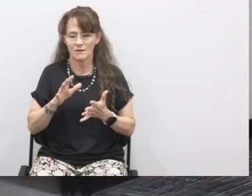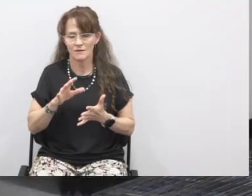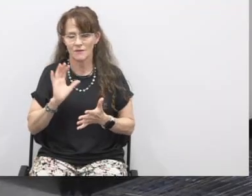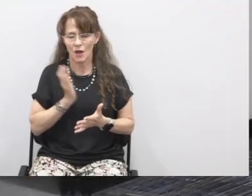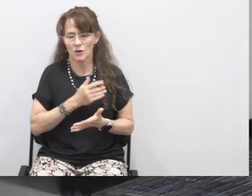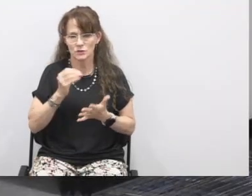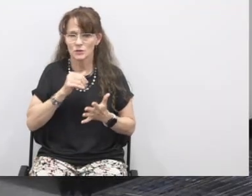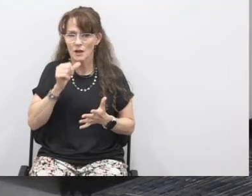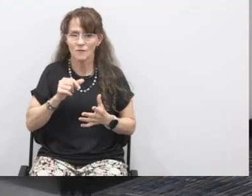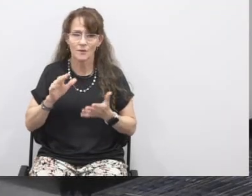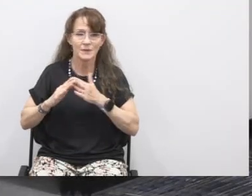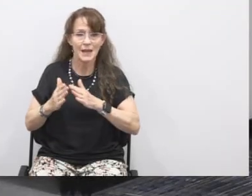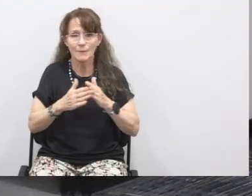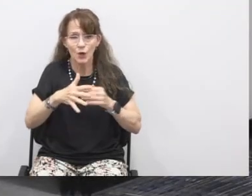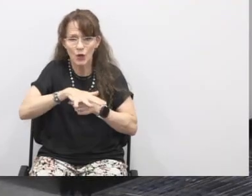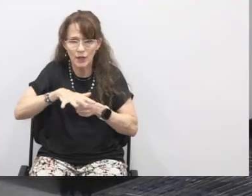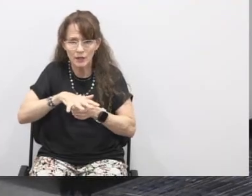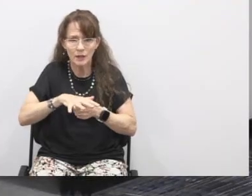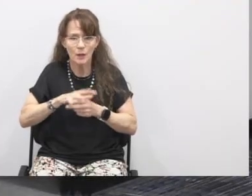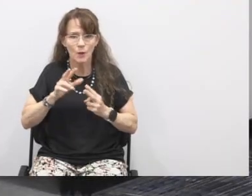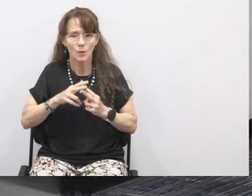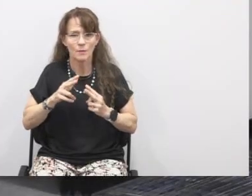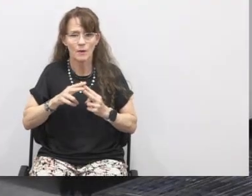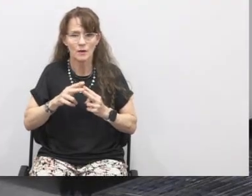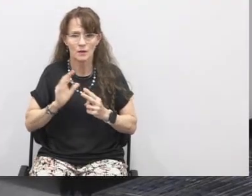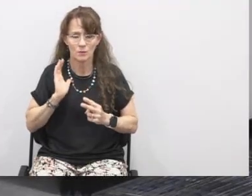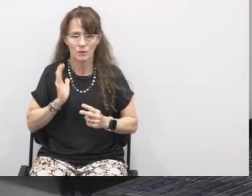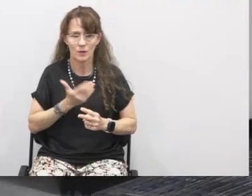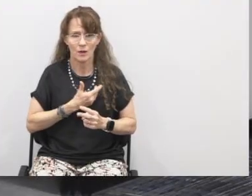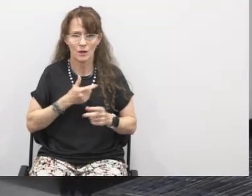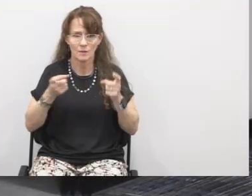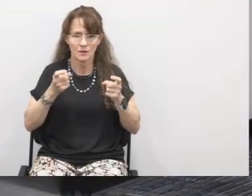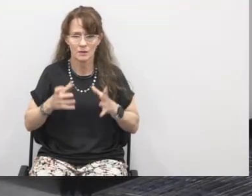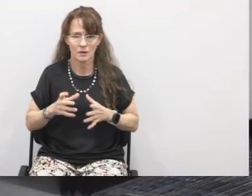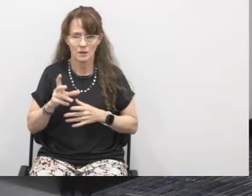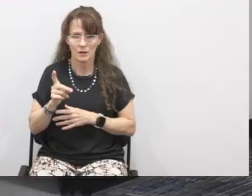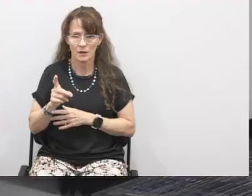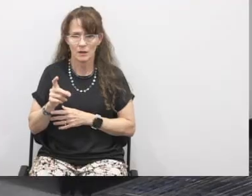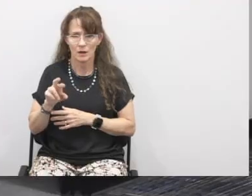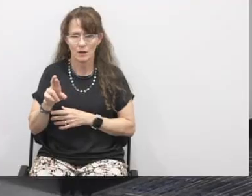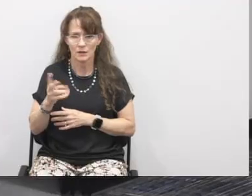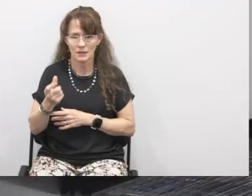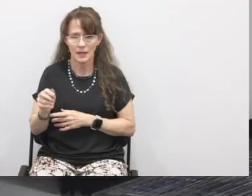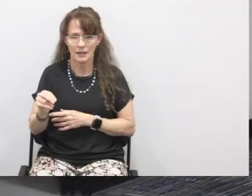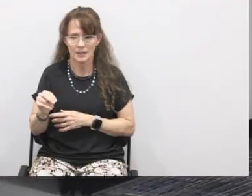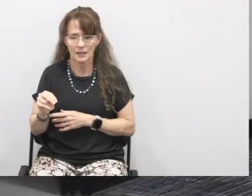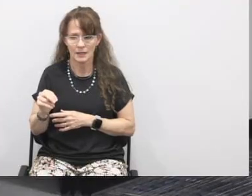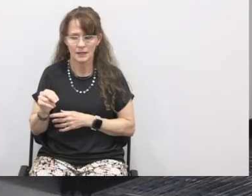And so we partnered with our administrator, Dr. Dunn, who then allowed us to see